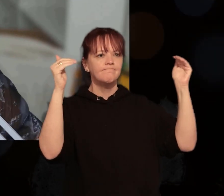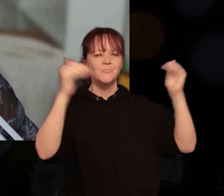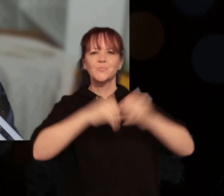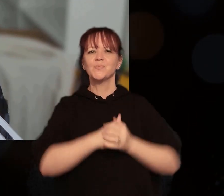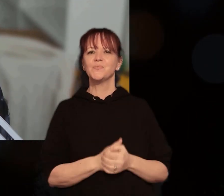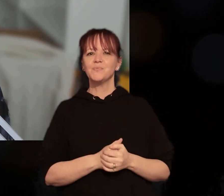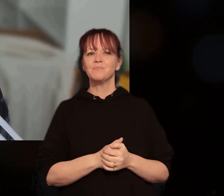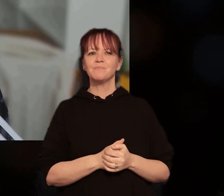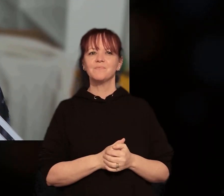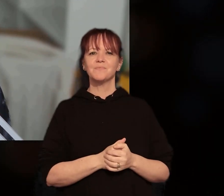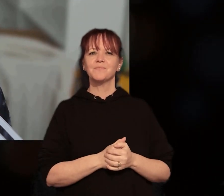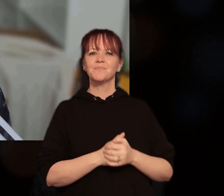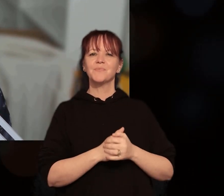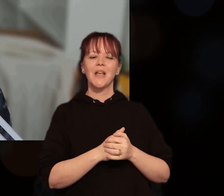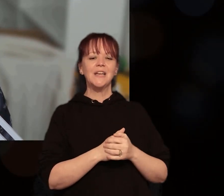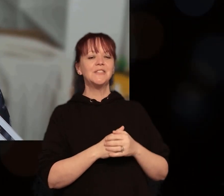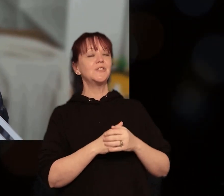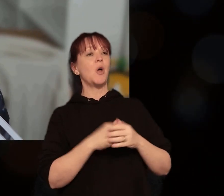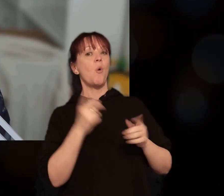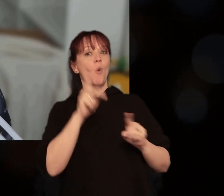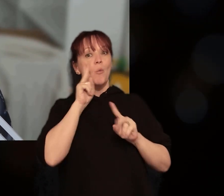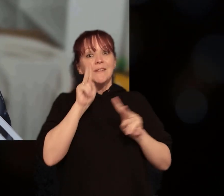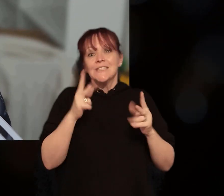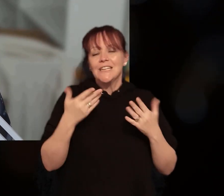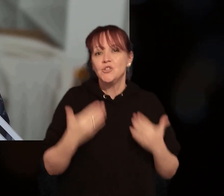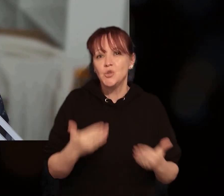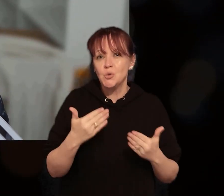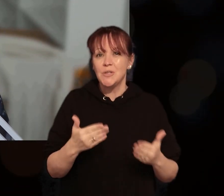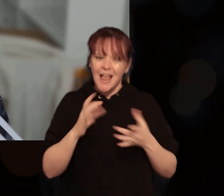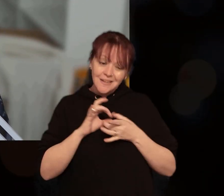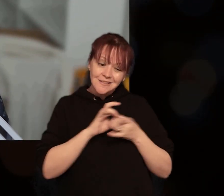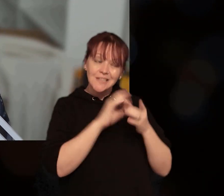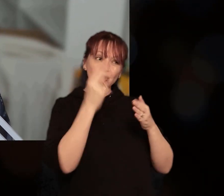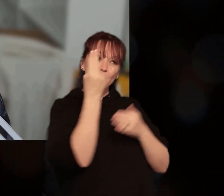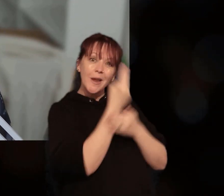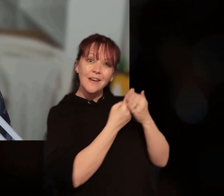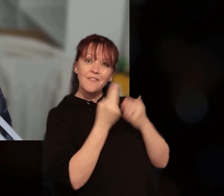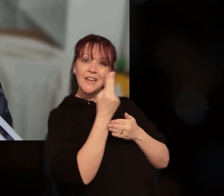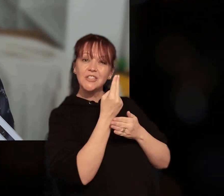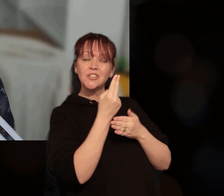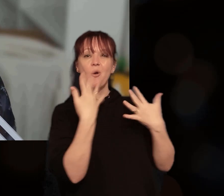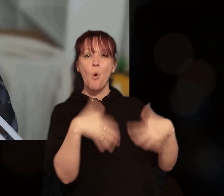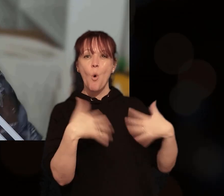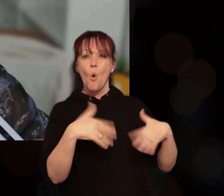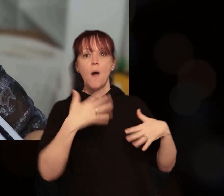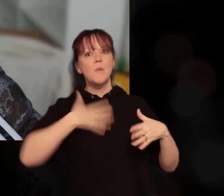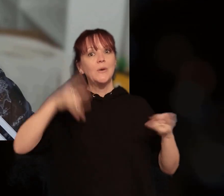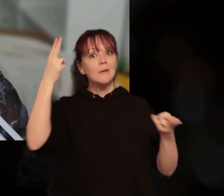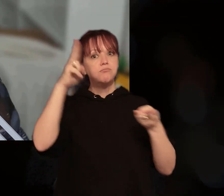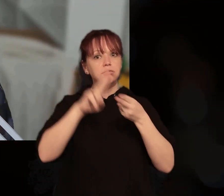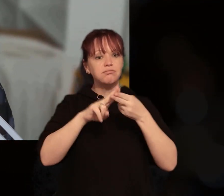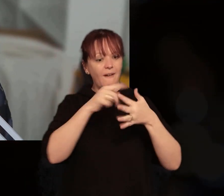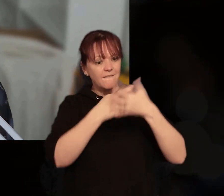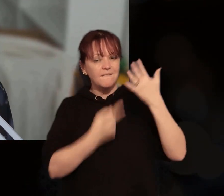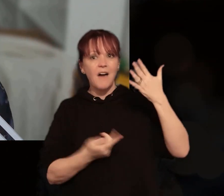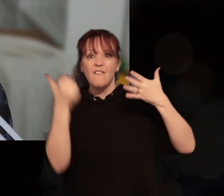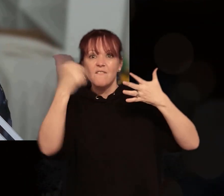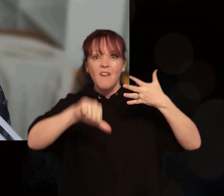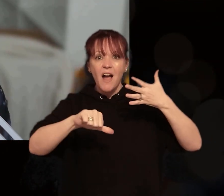So much of what we already heard about today is innovation and has tons of great work. But we did have to whittle it down to five finalists,